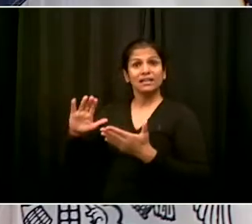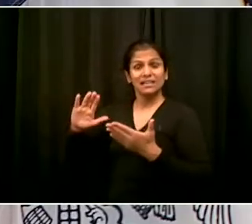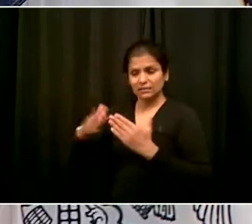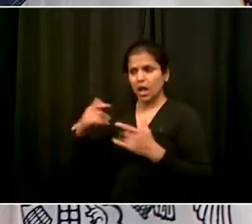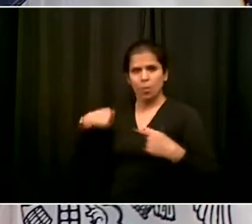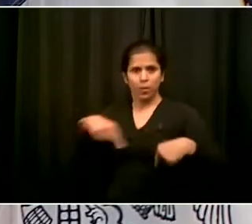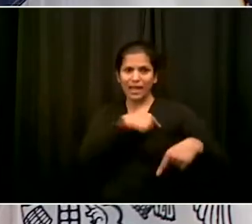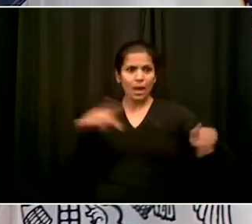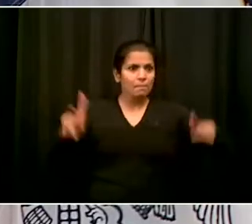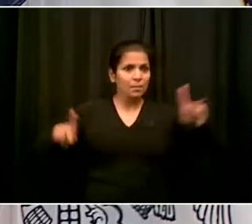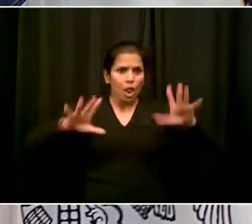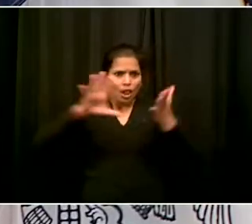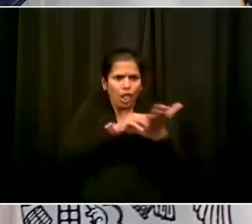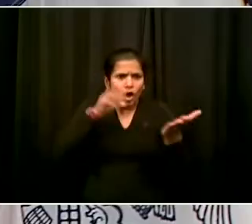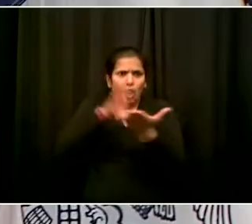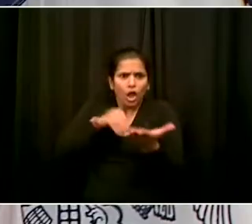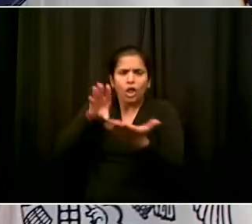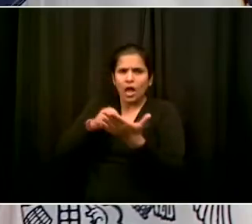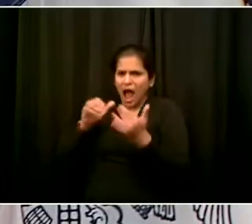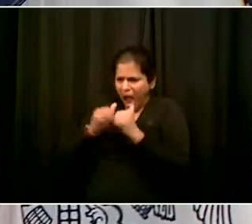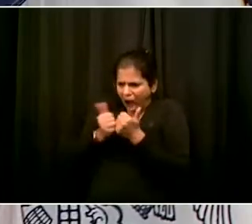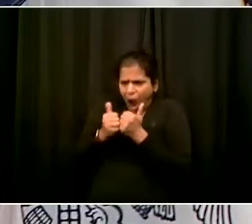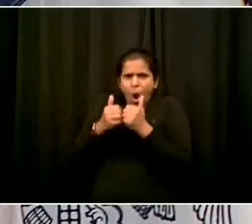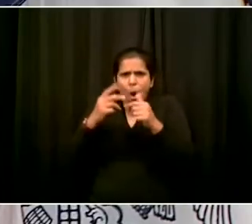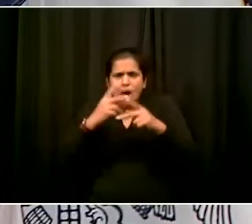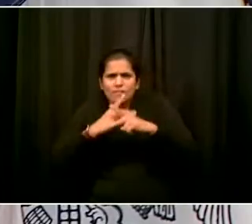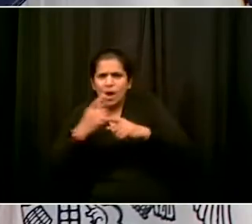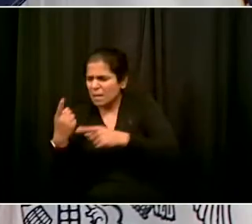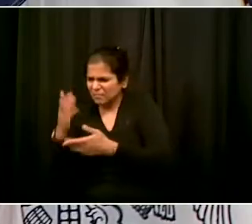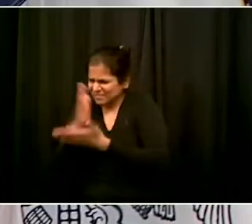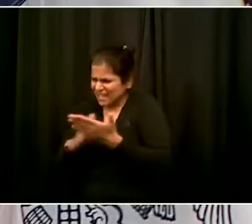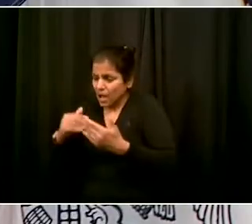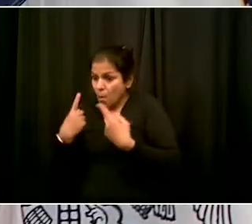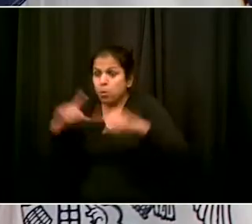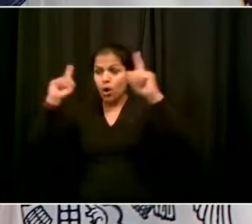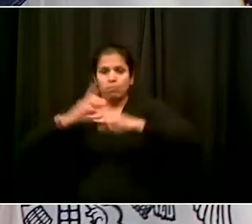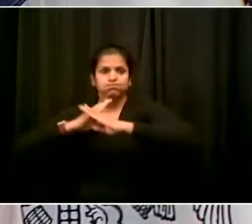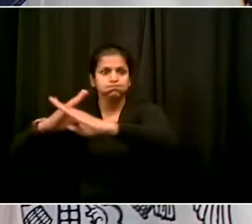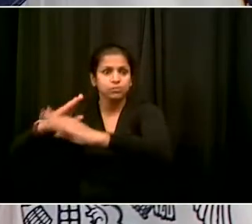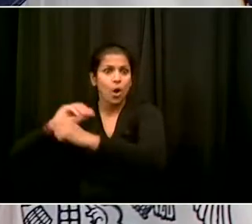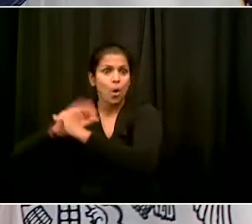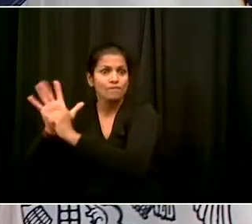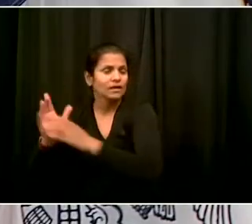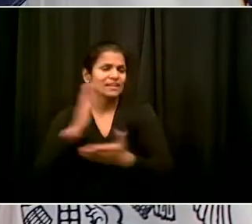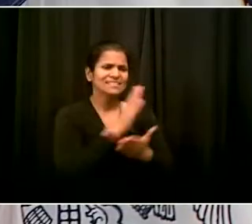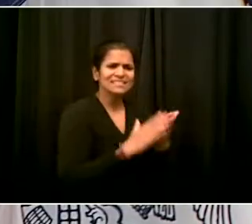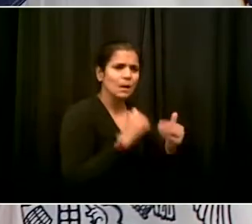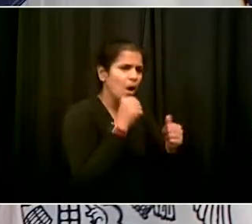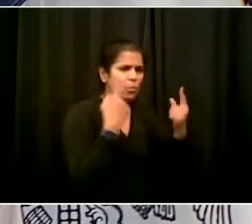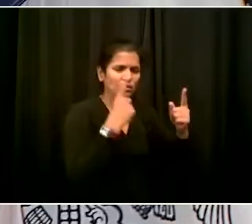THINGS THAT HAVEN'T BEEN DONE BEFORE, TO BE WILLING TO TRY NEW